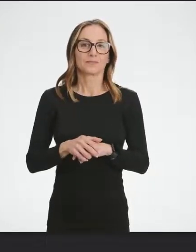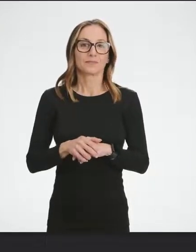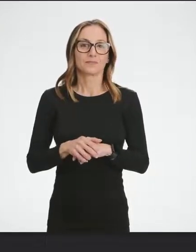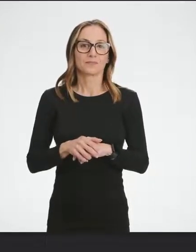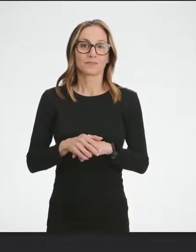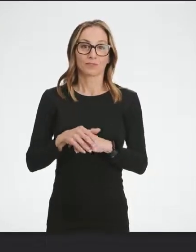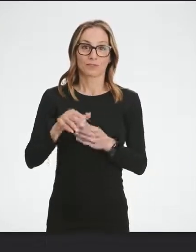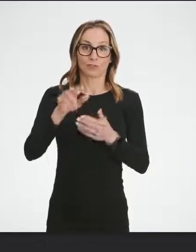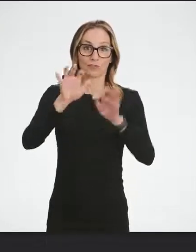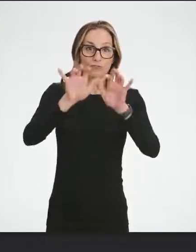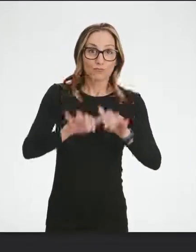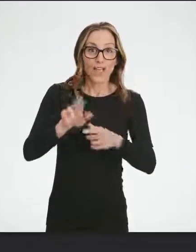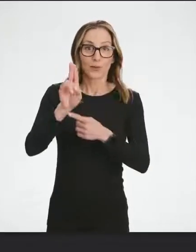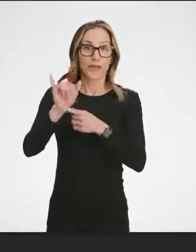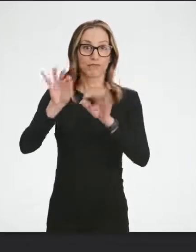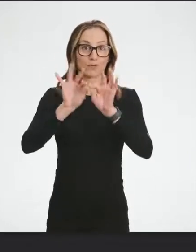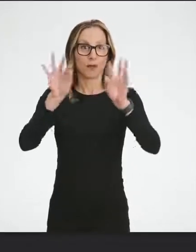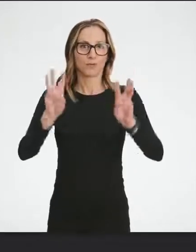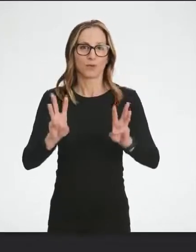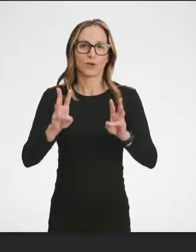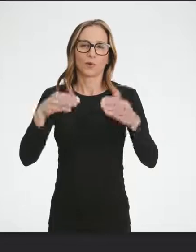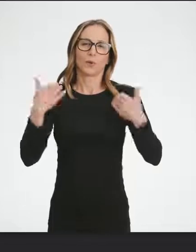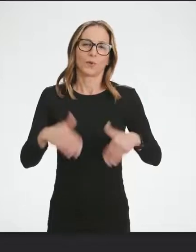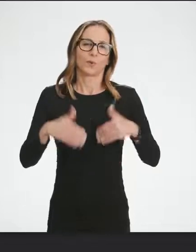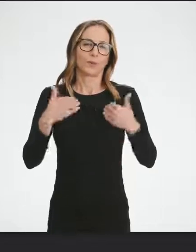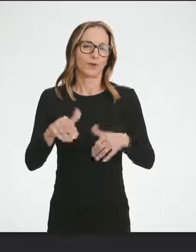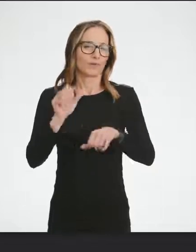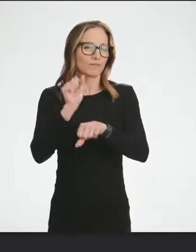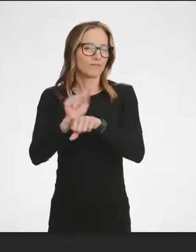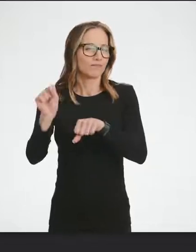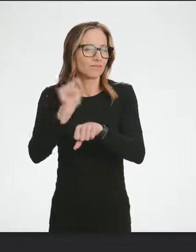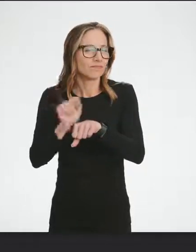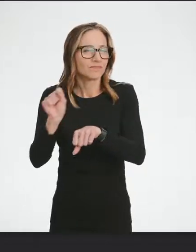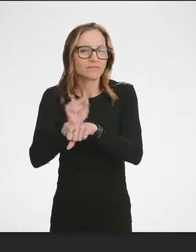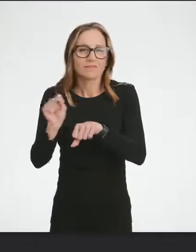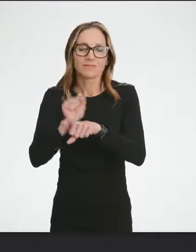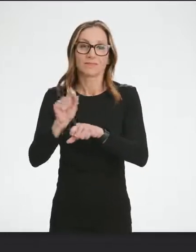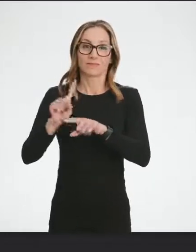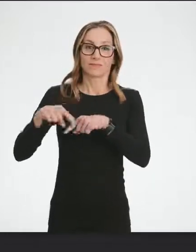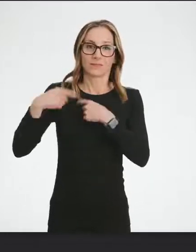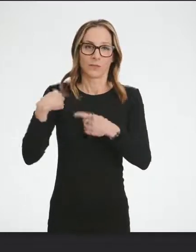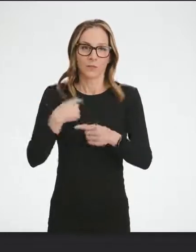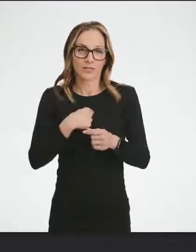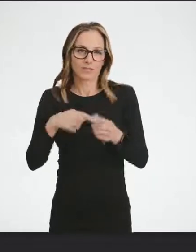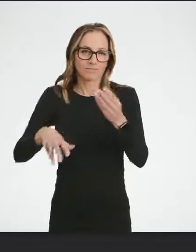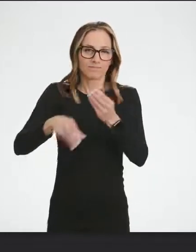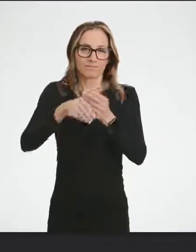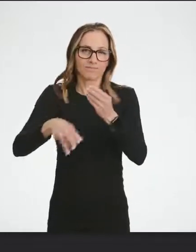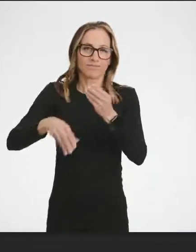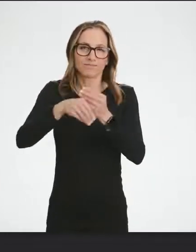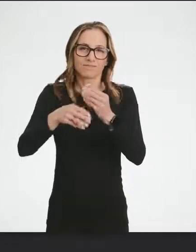Since its introduction we've been continually expanding SwiftUI's API coverage, guided by your feedback.